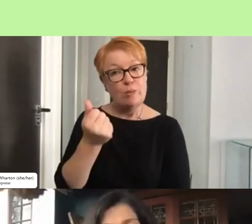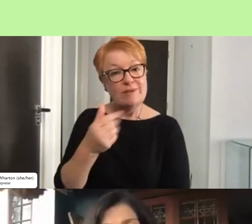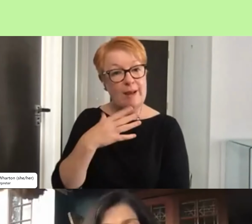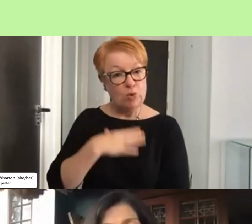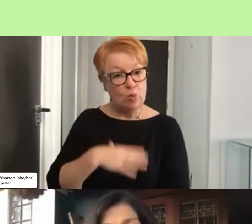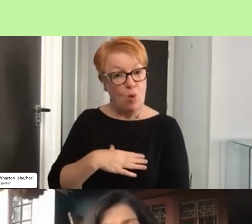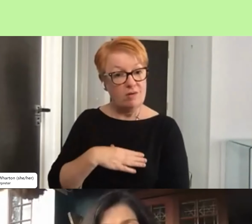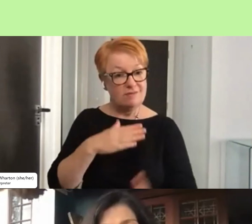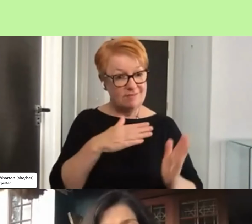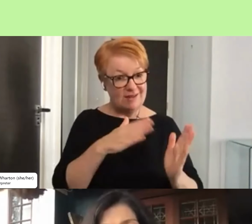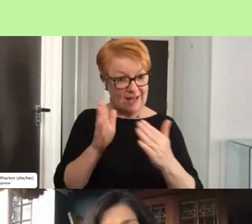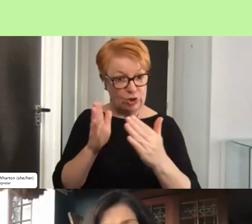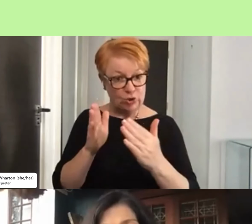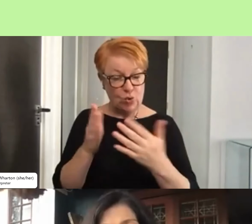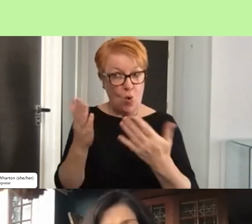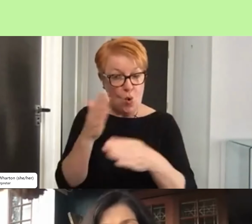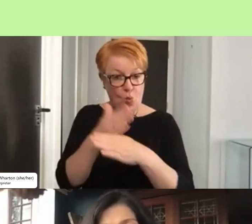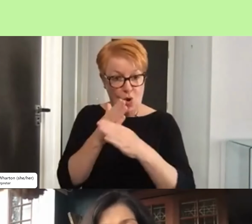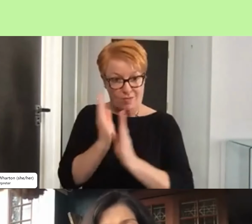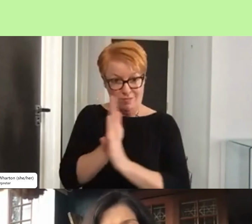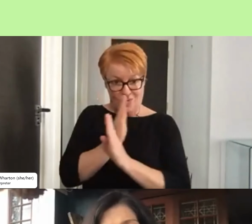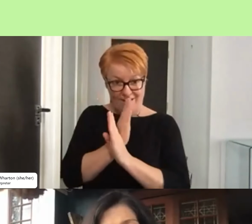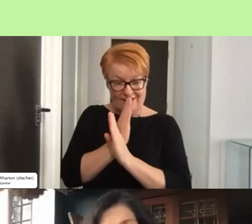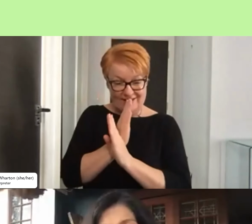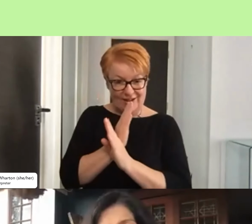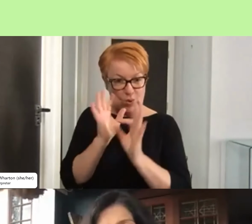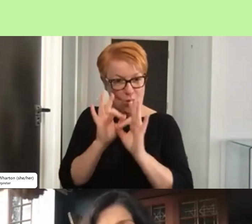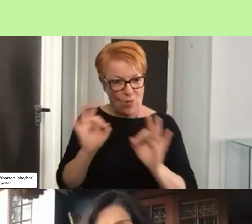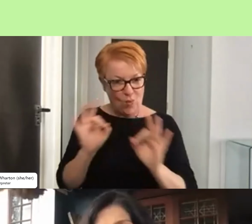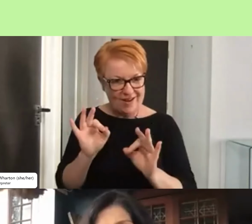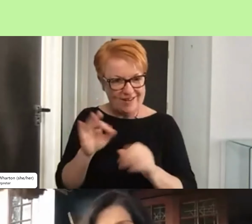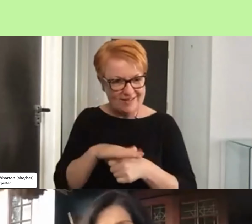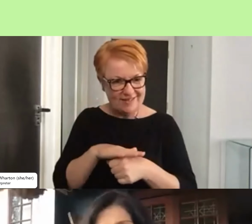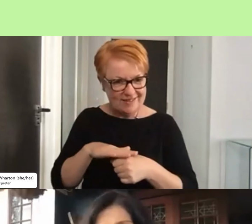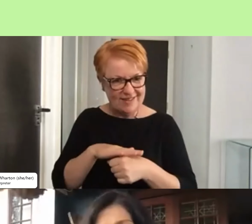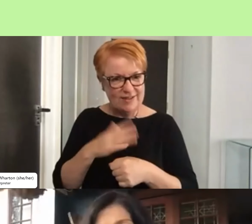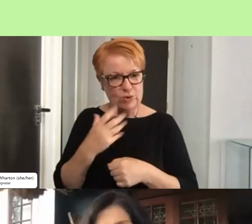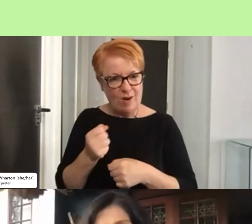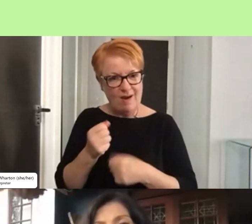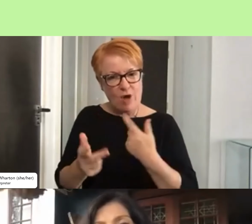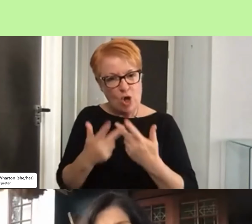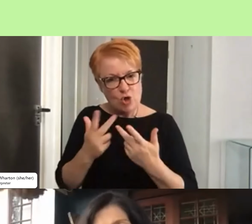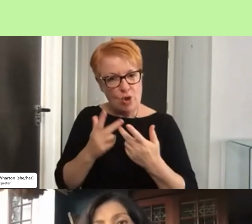very secretly or to have that second step of creating attention if it's not reached.